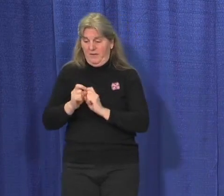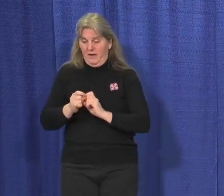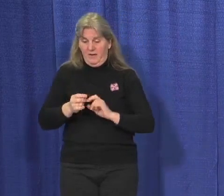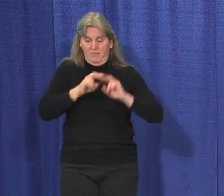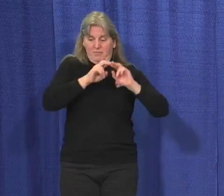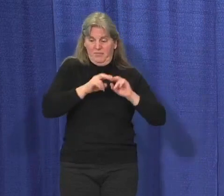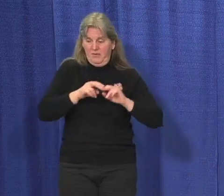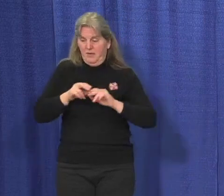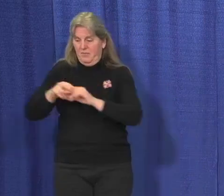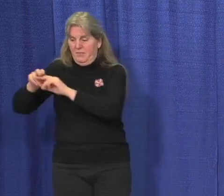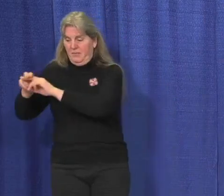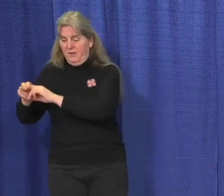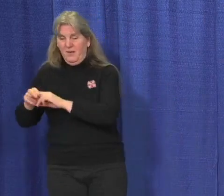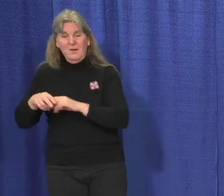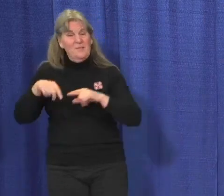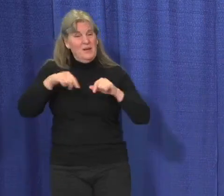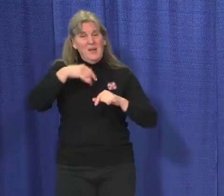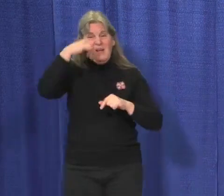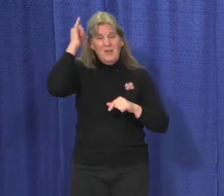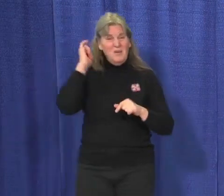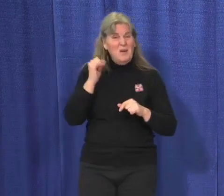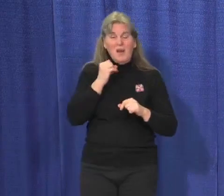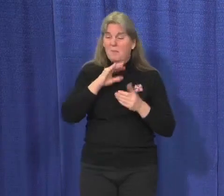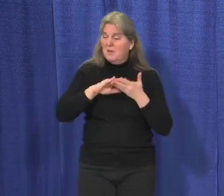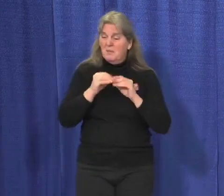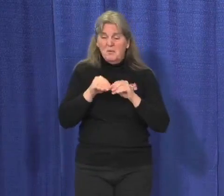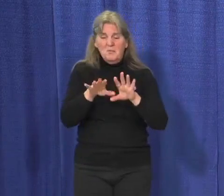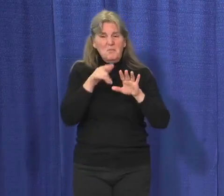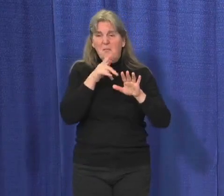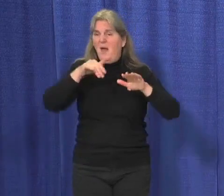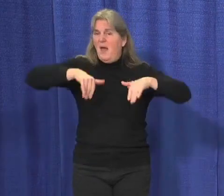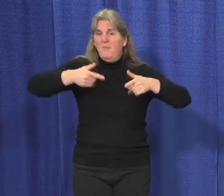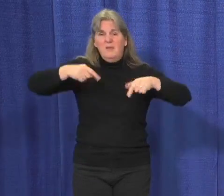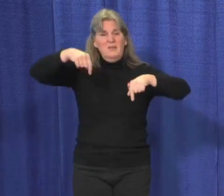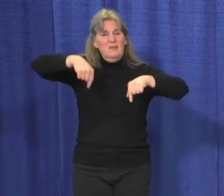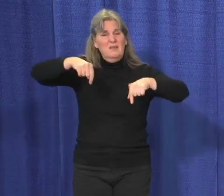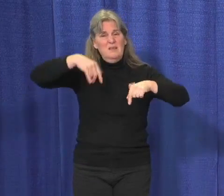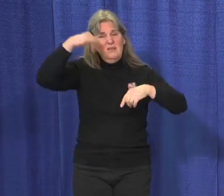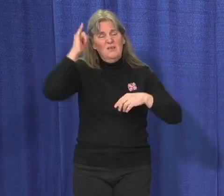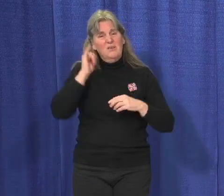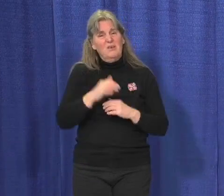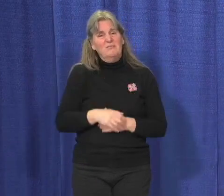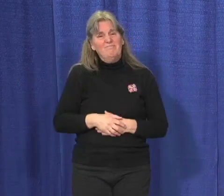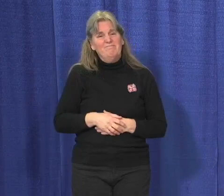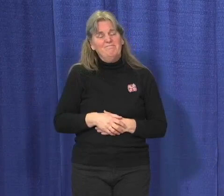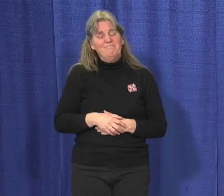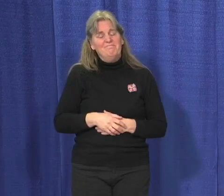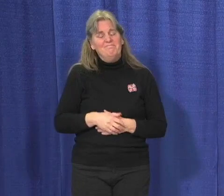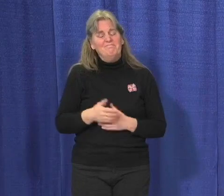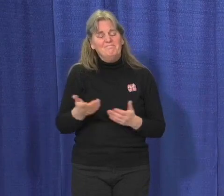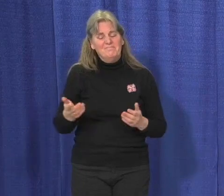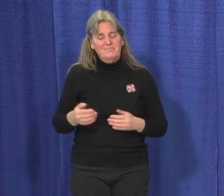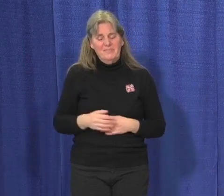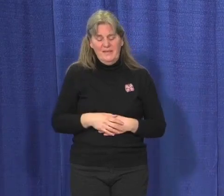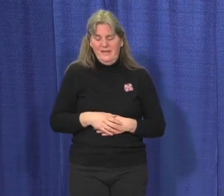clusters but we have not yet had a true wave of communities spread. I mentioned at the beginning